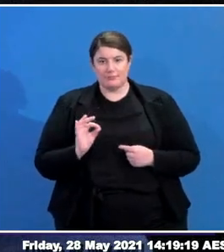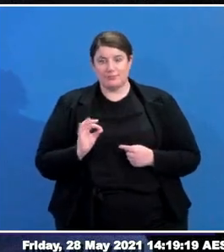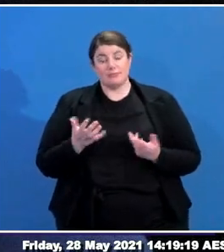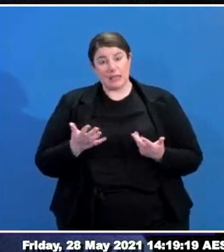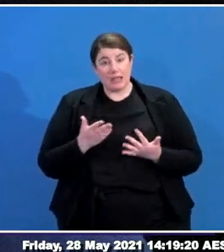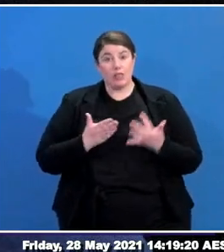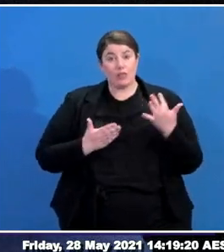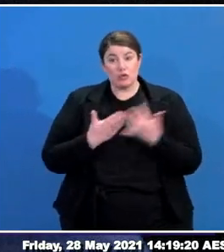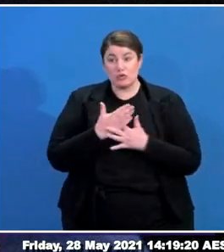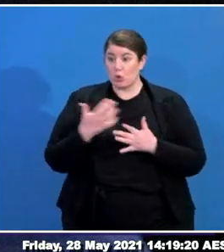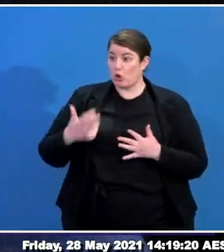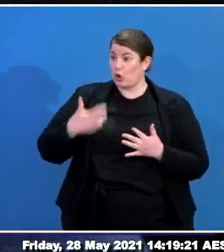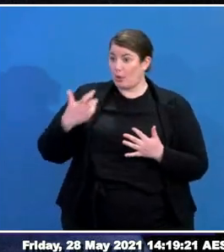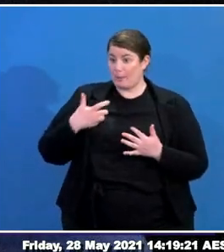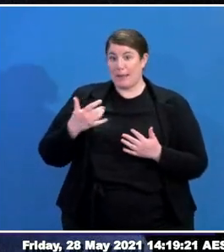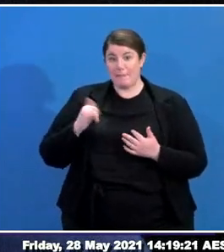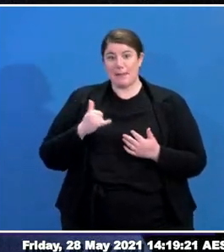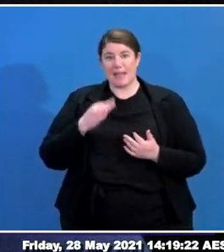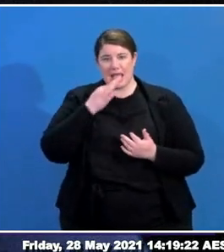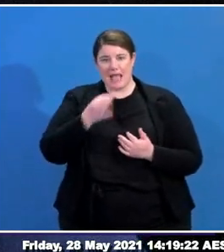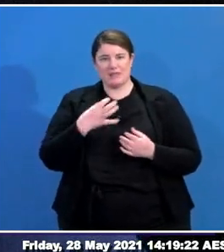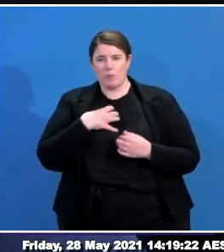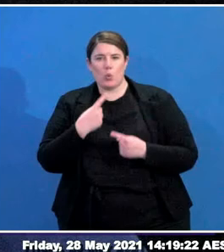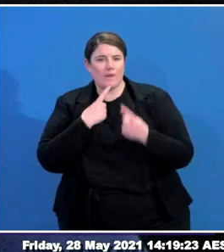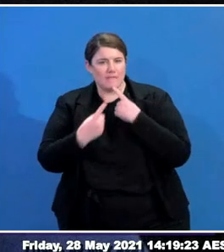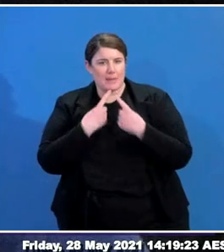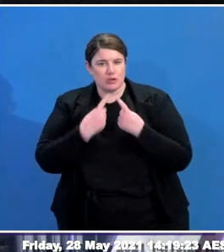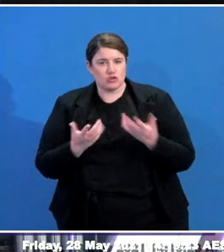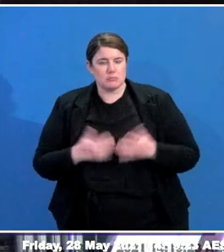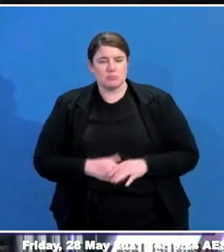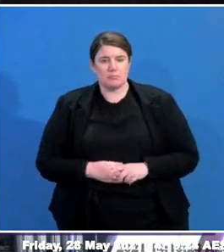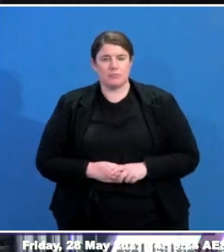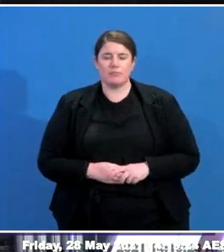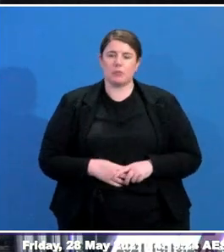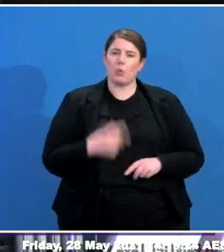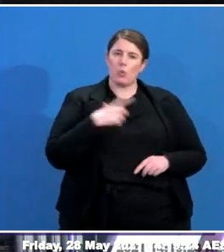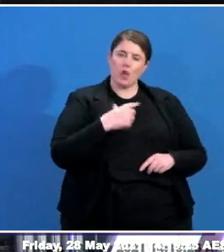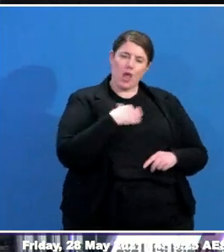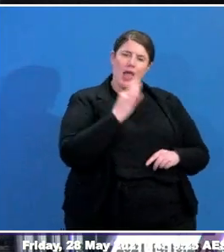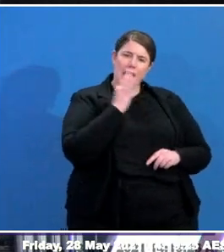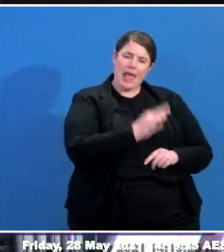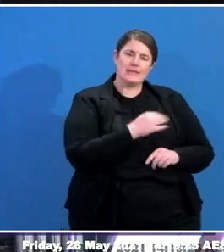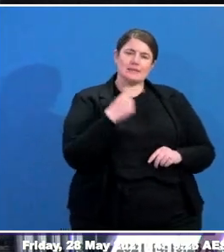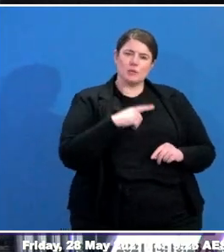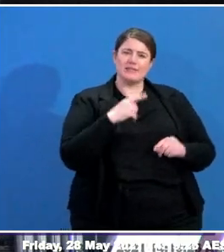through the course of the complaint we may seek further information. The reason I ask is there is of course a cohort of